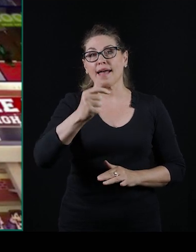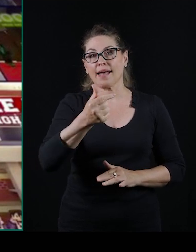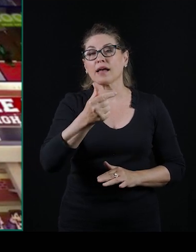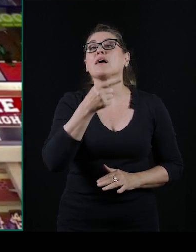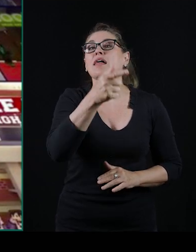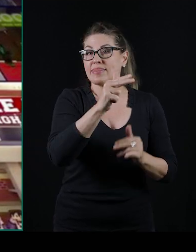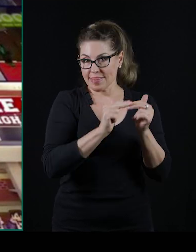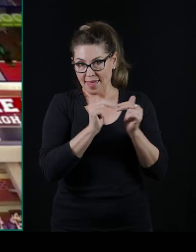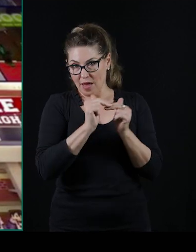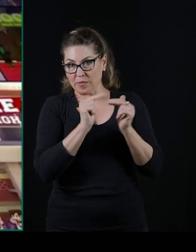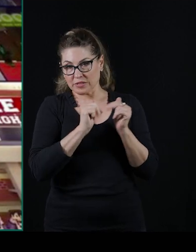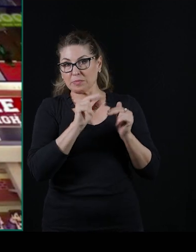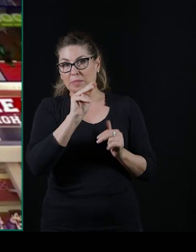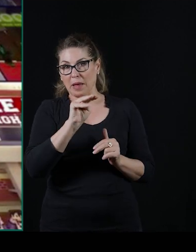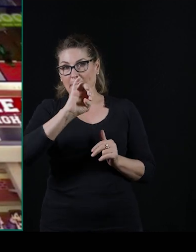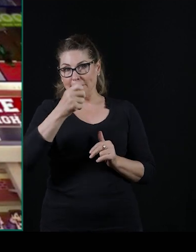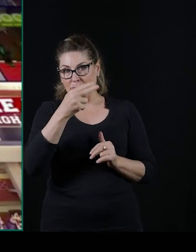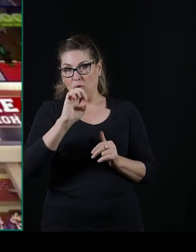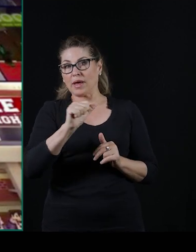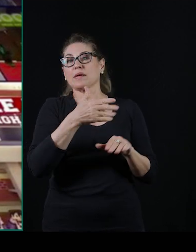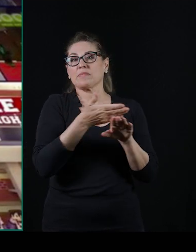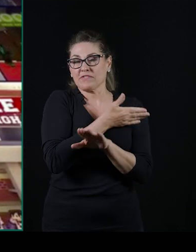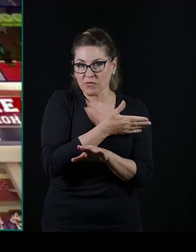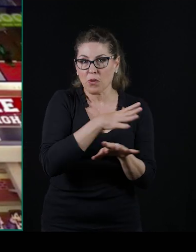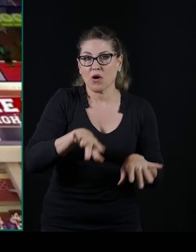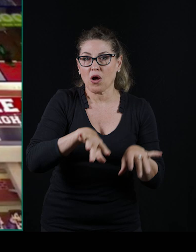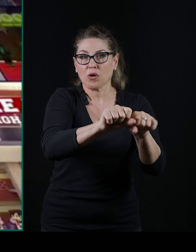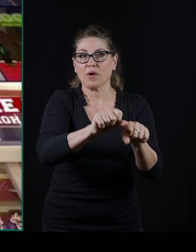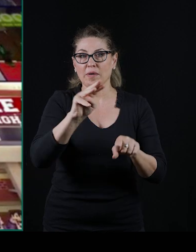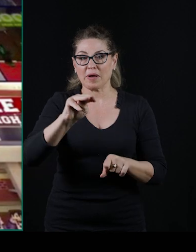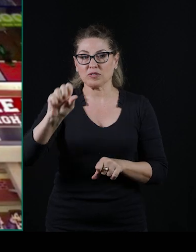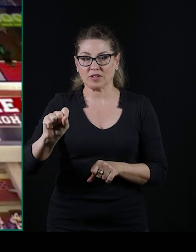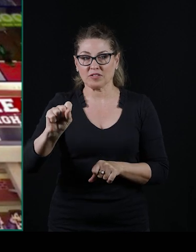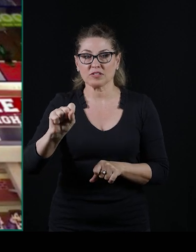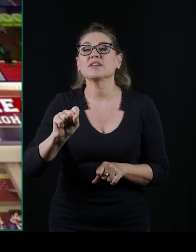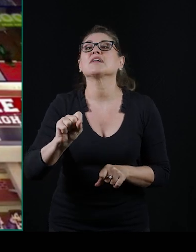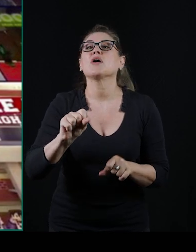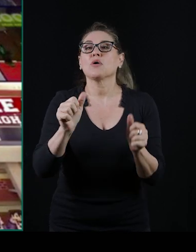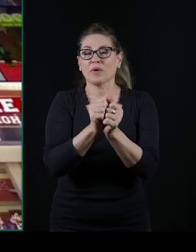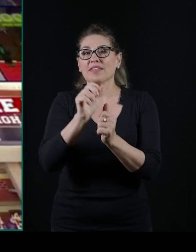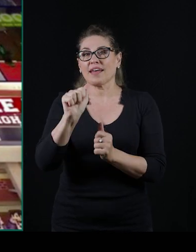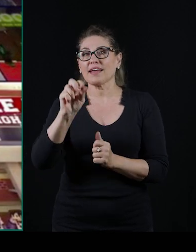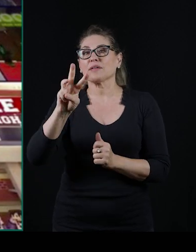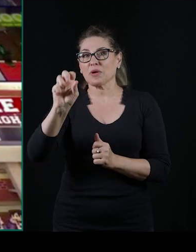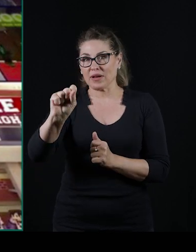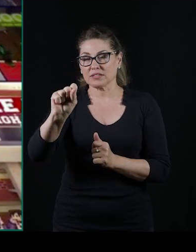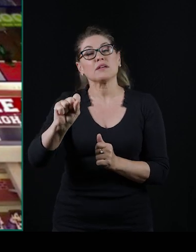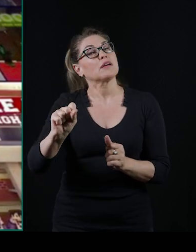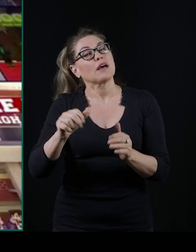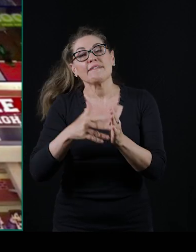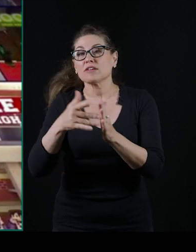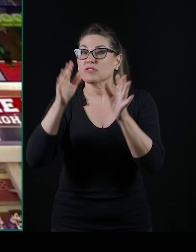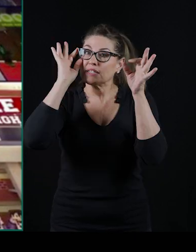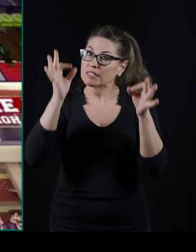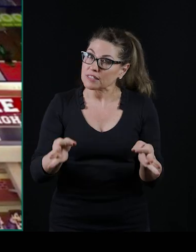by Mojang prior to being acquired by Microsoft. And thus was built entirely on top of AWS. Eventually the decision was made to move the service